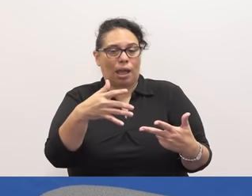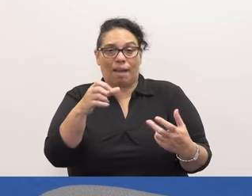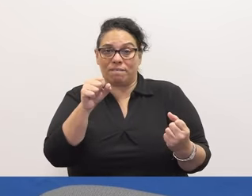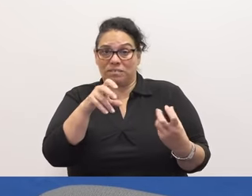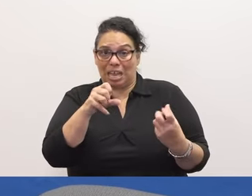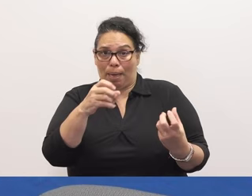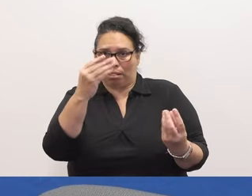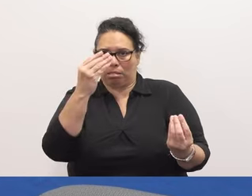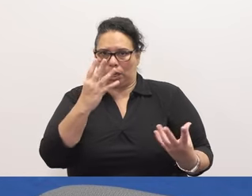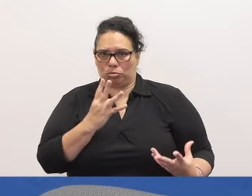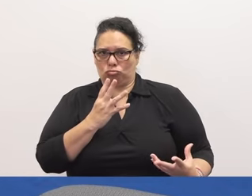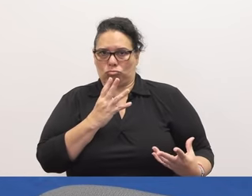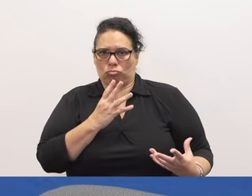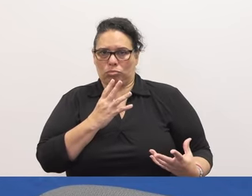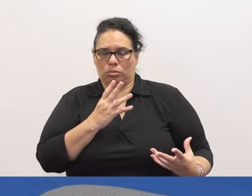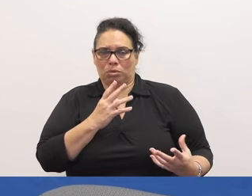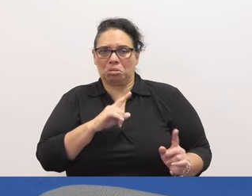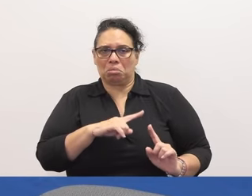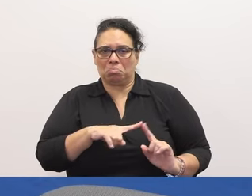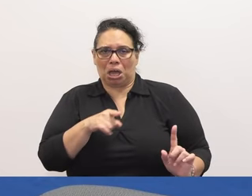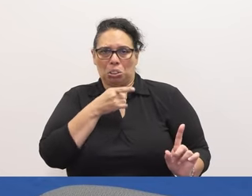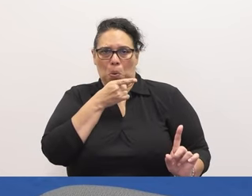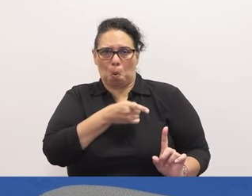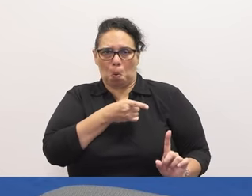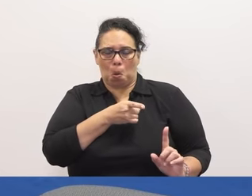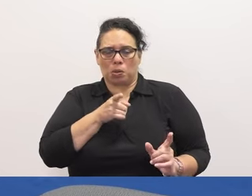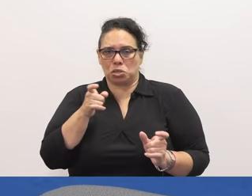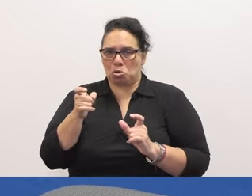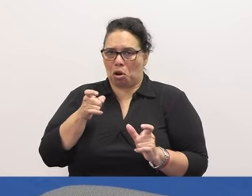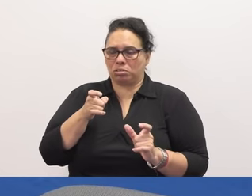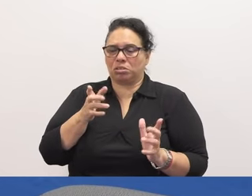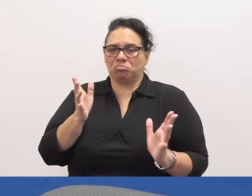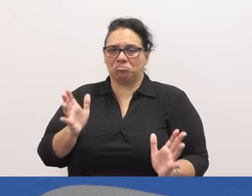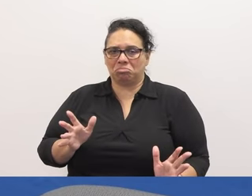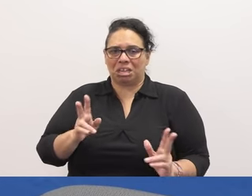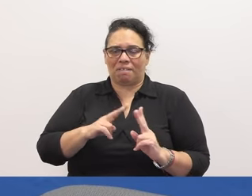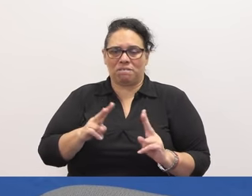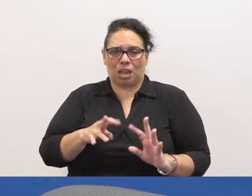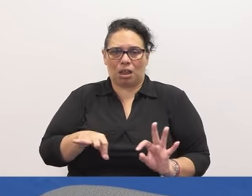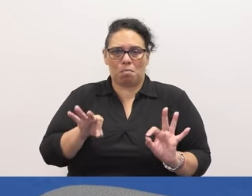But yeah, goals and guardrails, I think it's very important that we all are on,